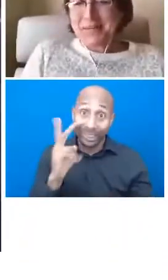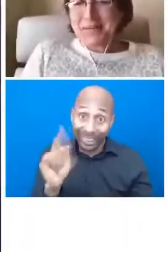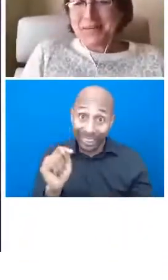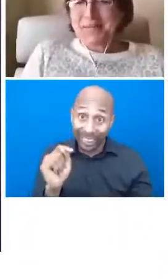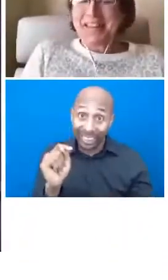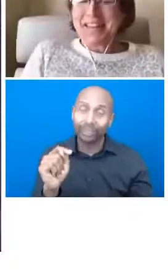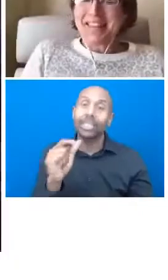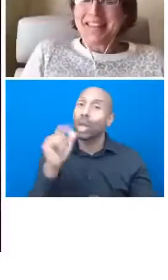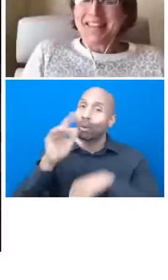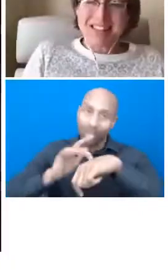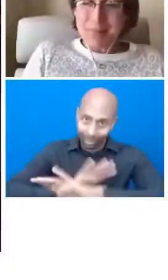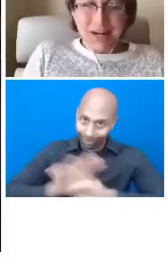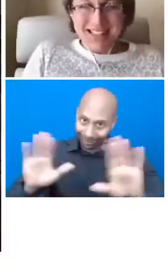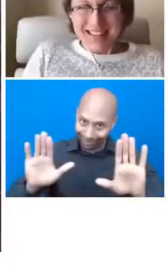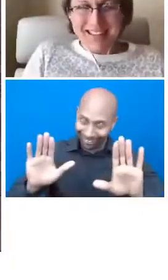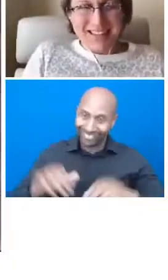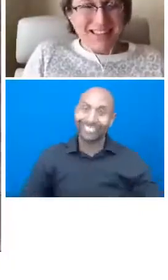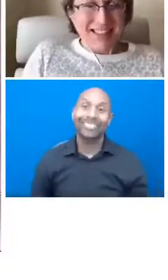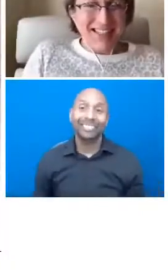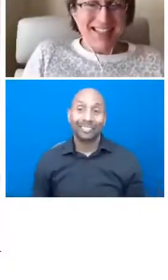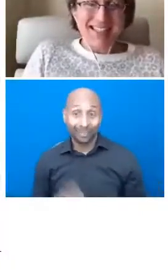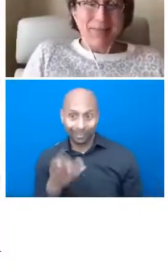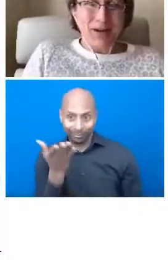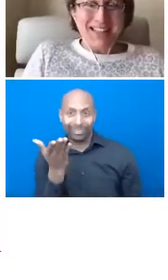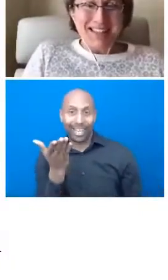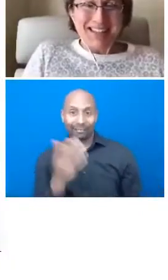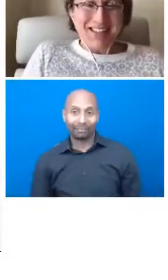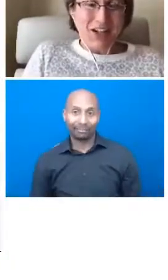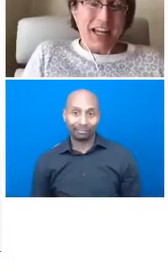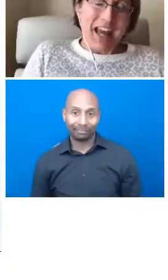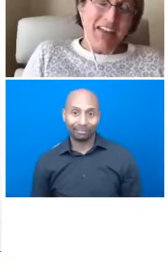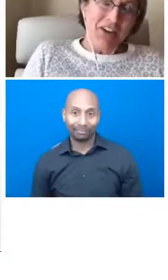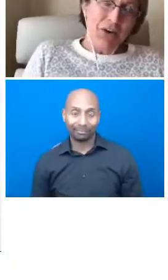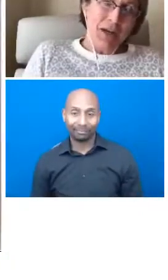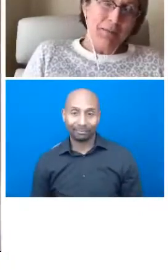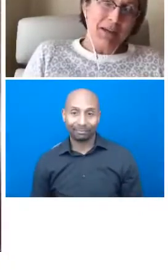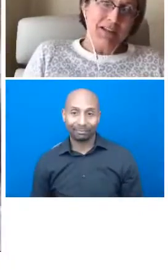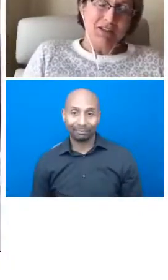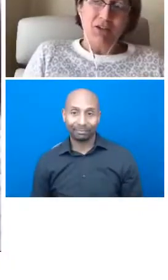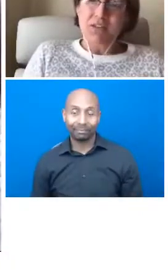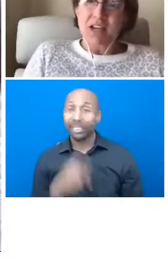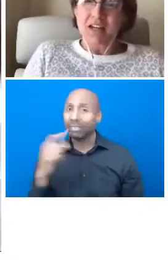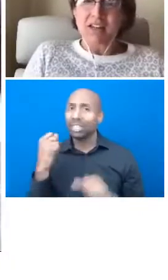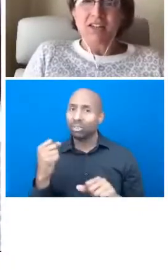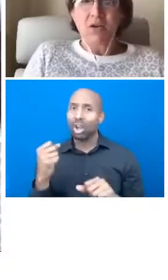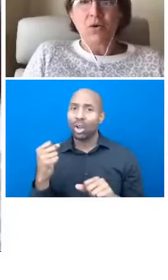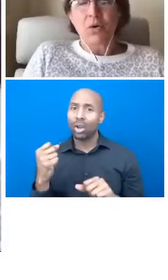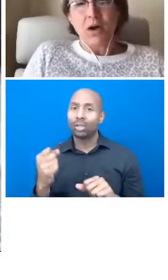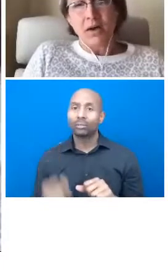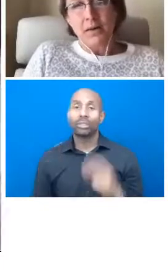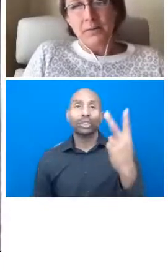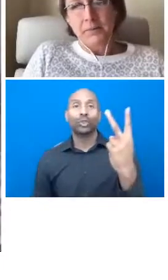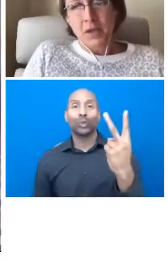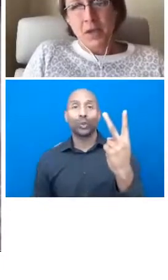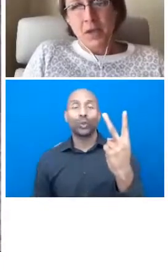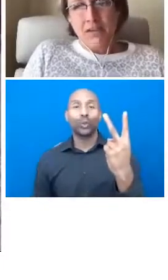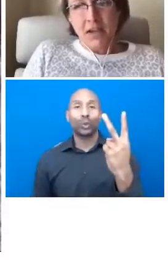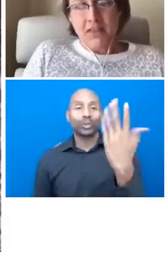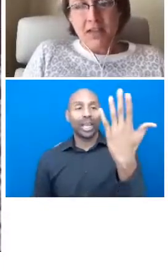But these are surprisingly sturdy, and they're great because they're two-sided.